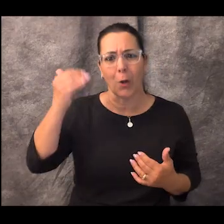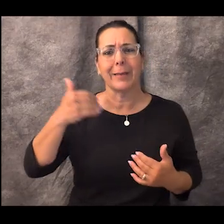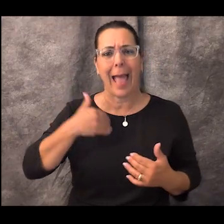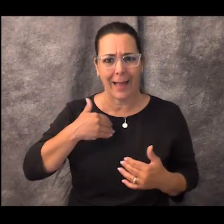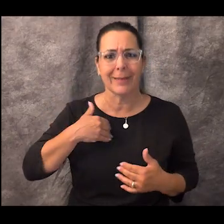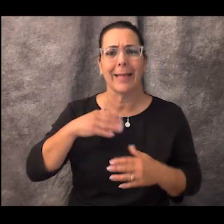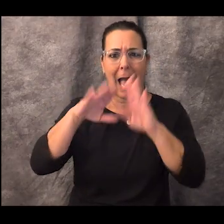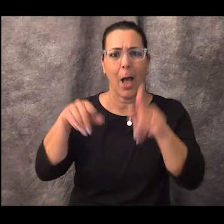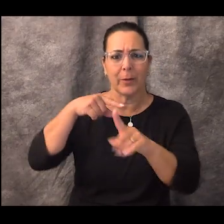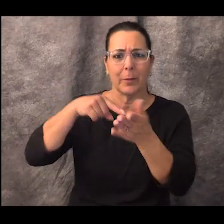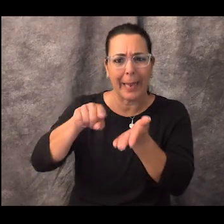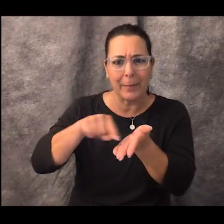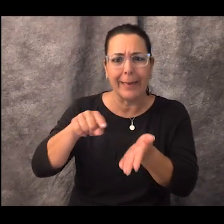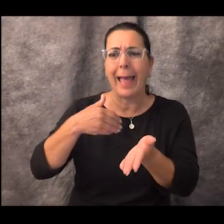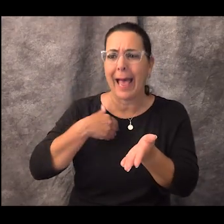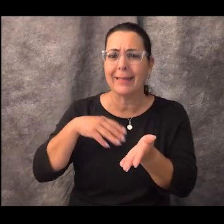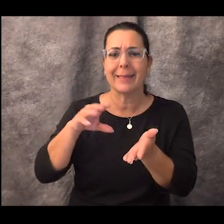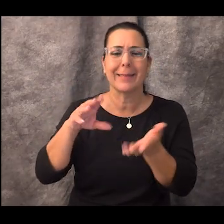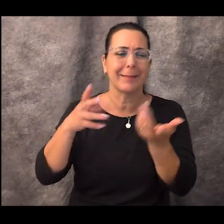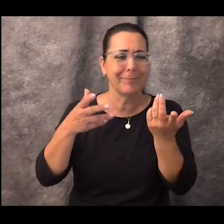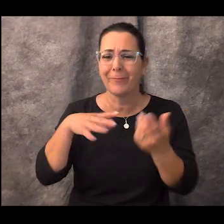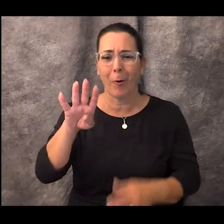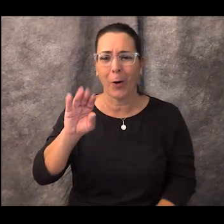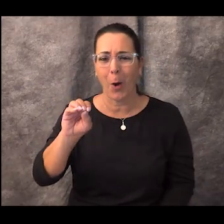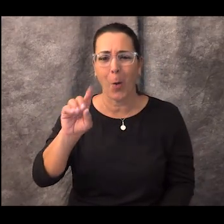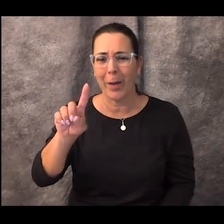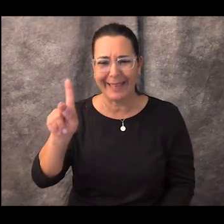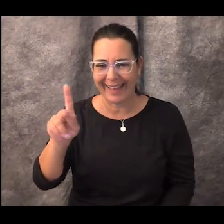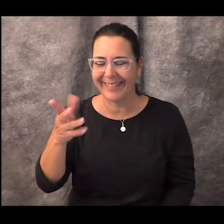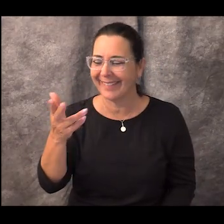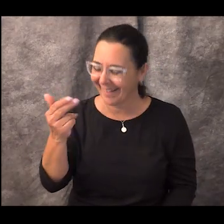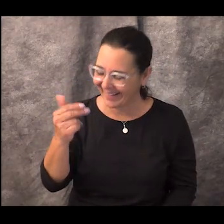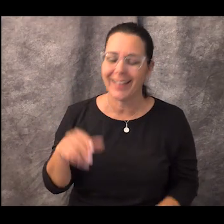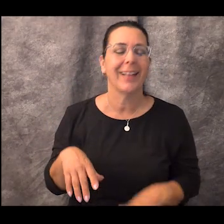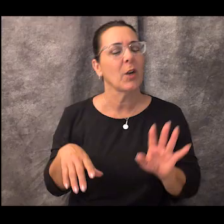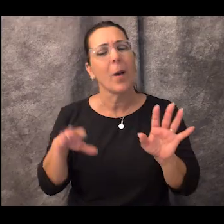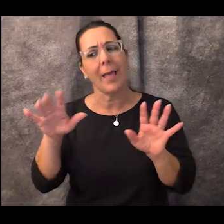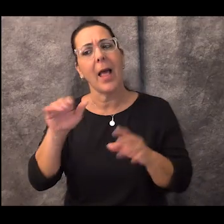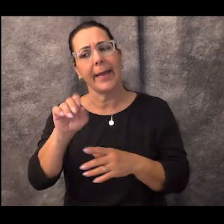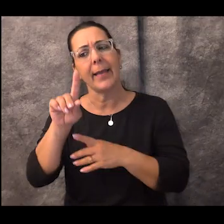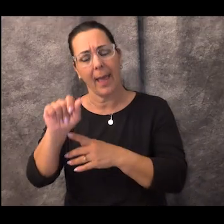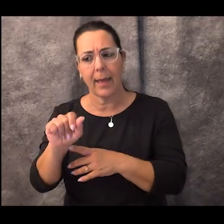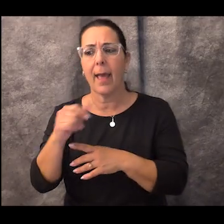And and it's an incredible piece of legislation. I mean, so much thought and care went into how it was written.